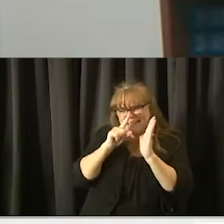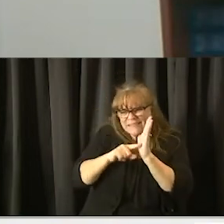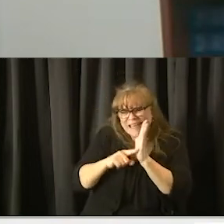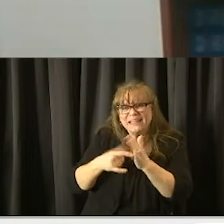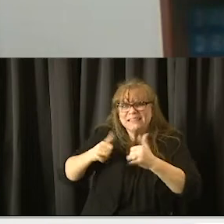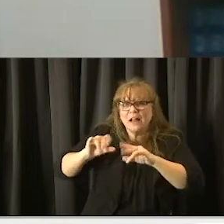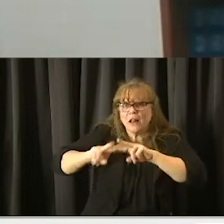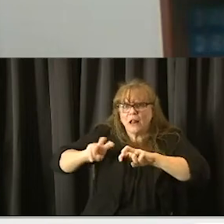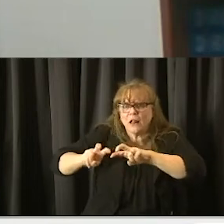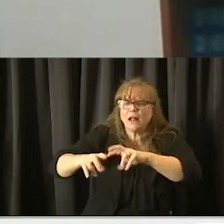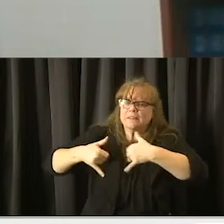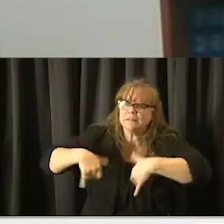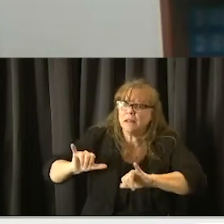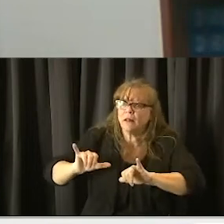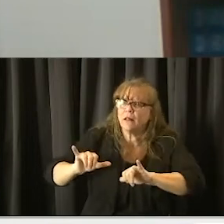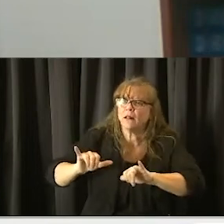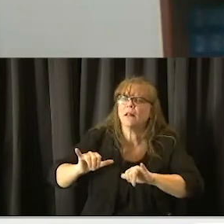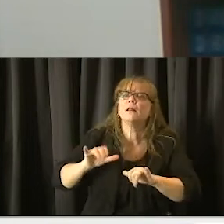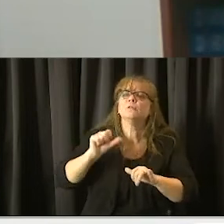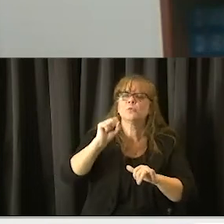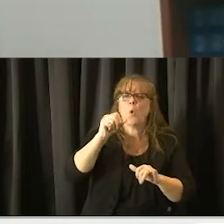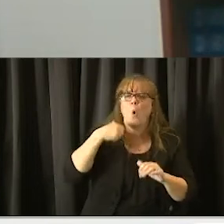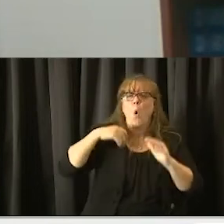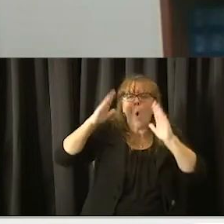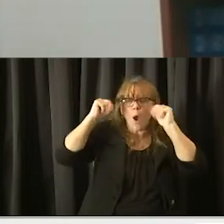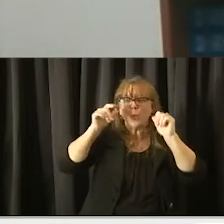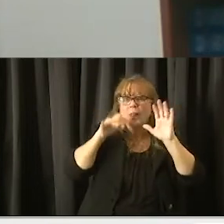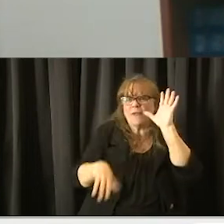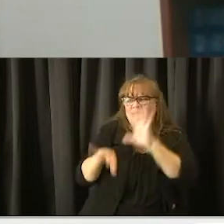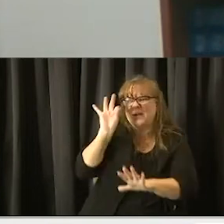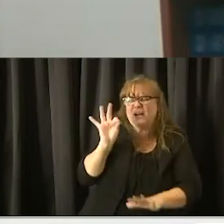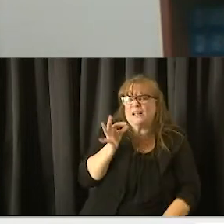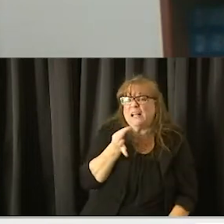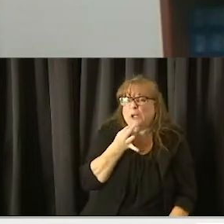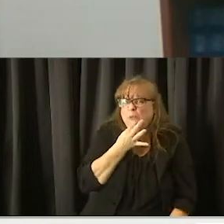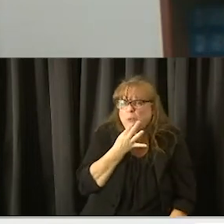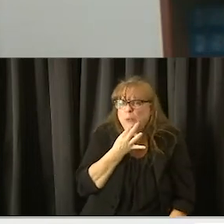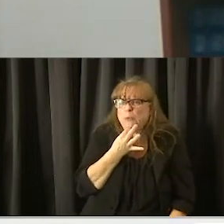coverage with the data that we have it's actively under investigation in the laboratory and we're